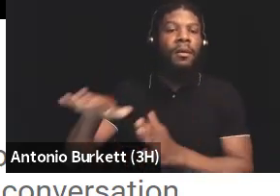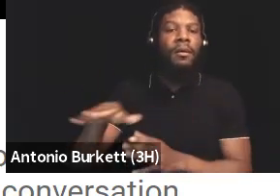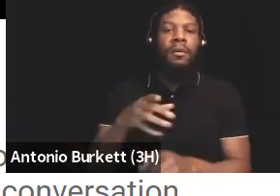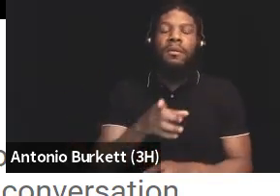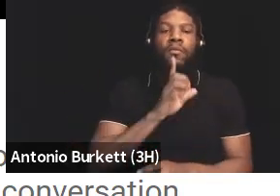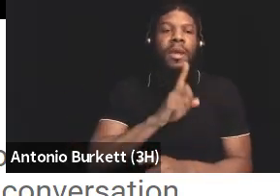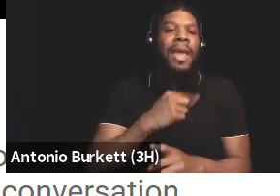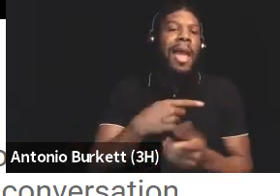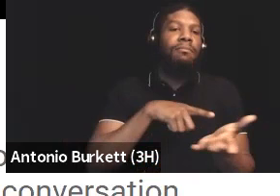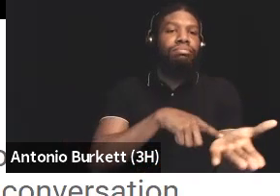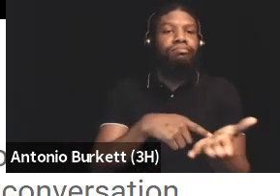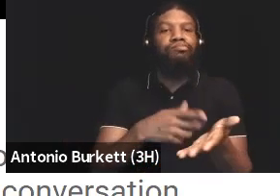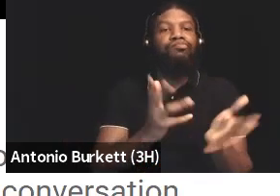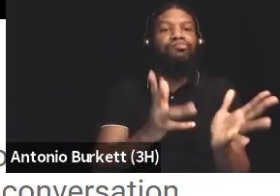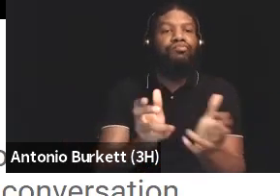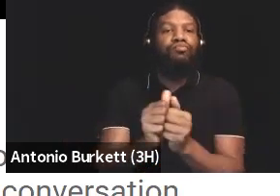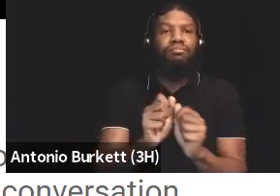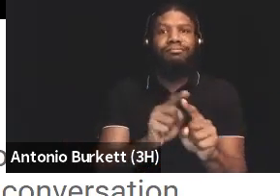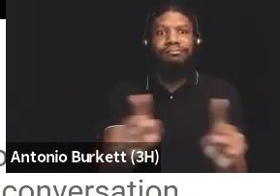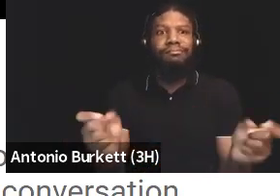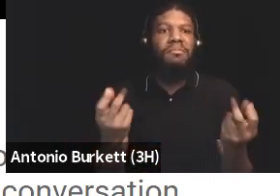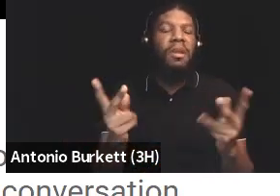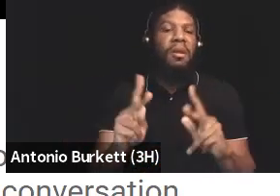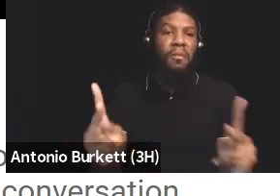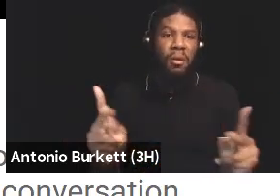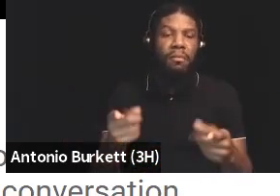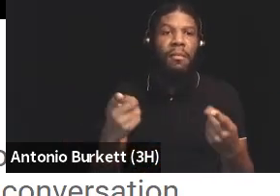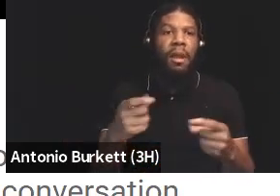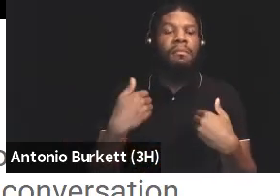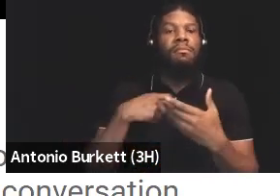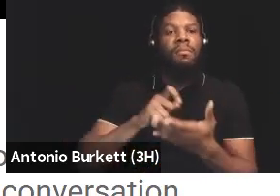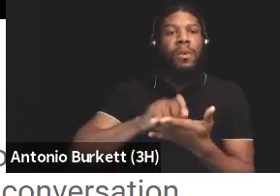of people. We had an academic writing seminar that was-- it turned into a bottleneck because